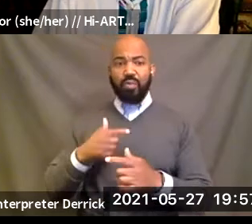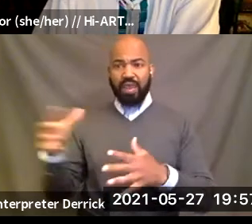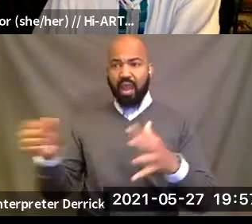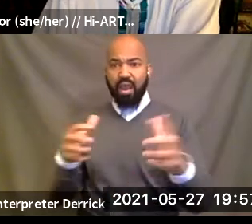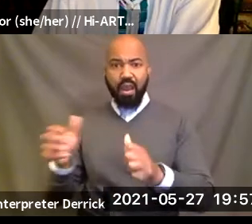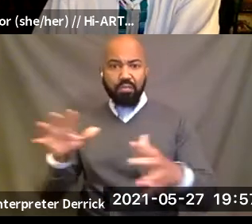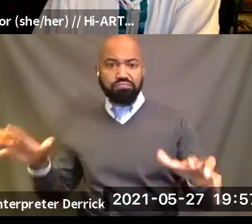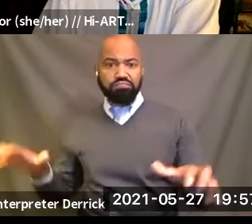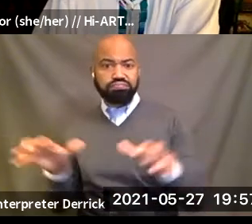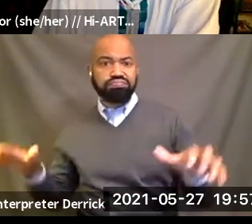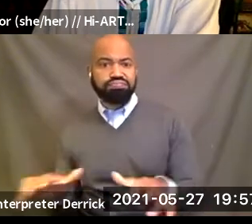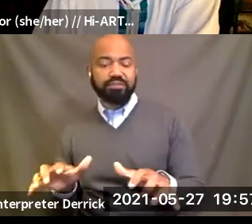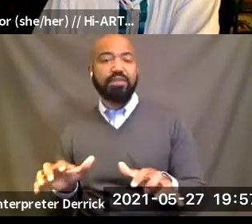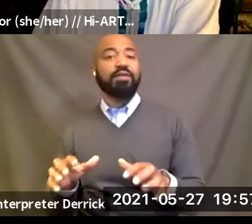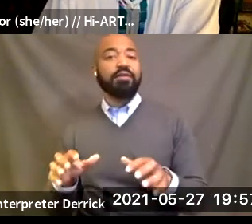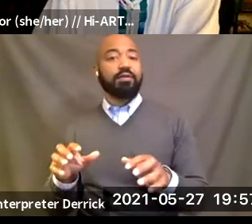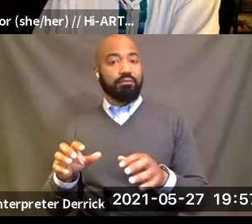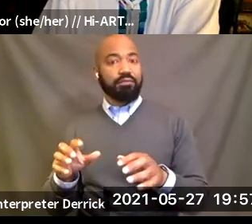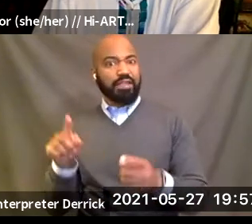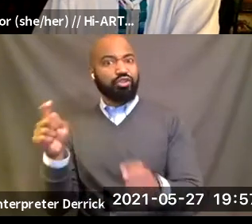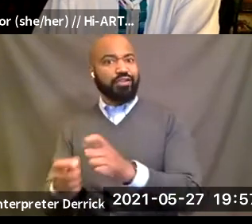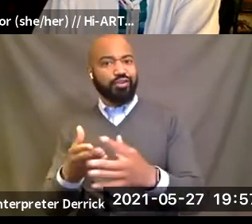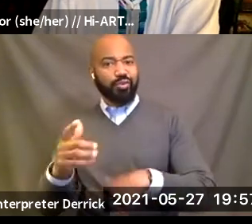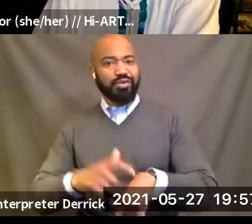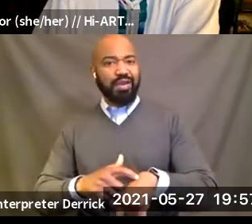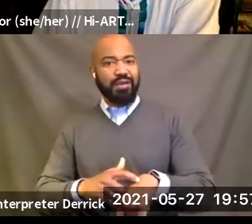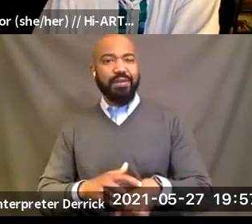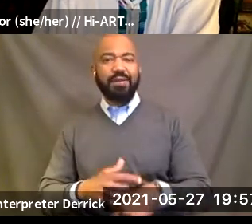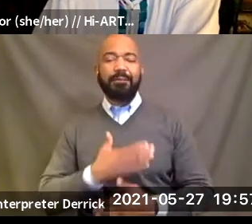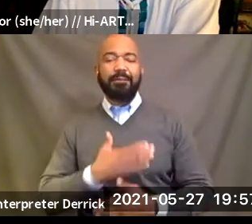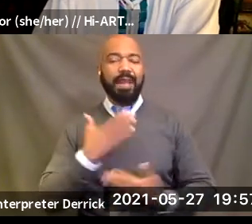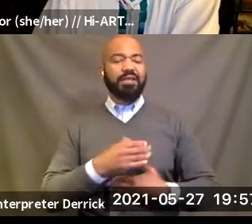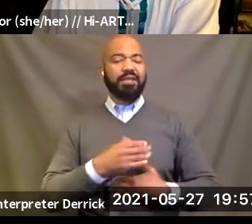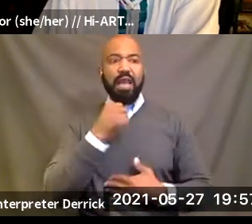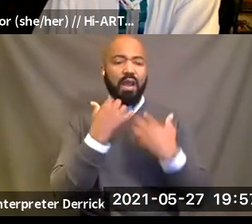Leah (she/her): glue that connects us all the same, but the same time. Kirya Traber (she/her): I want, I do want.